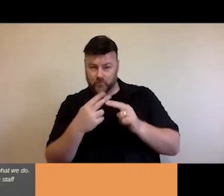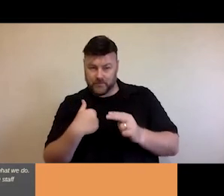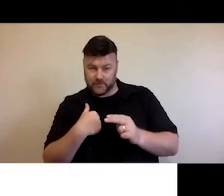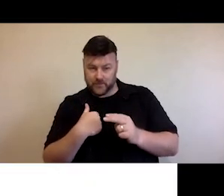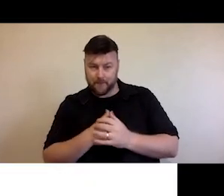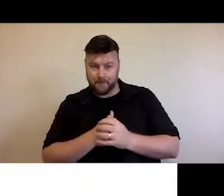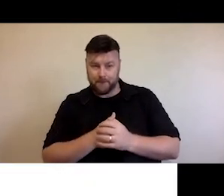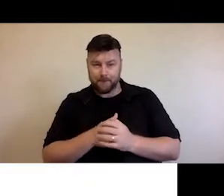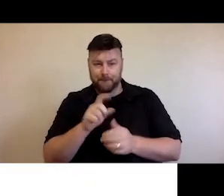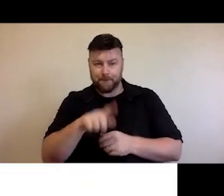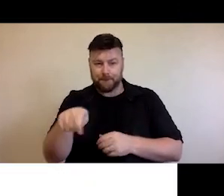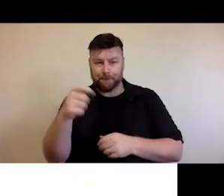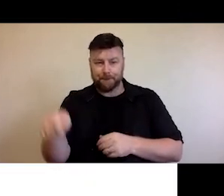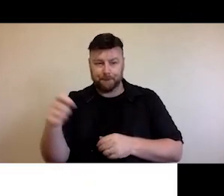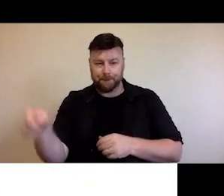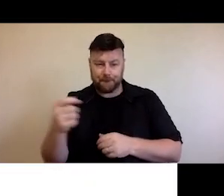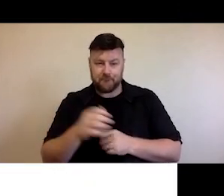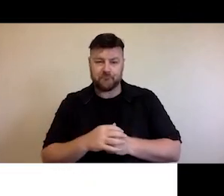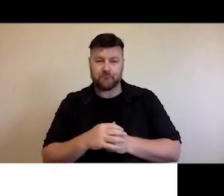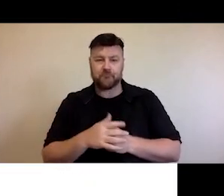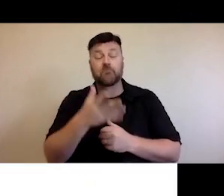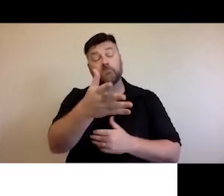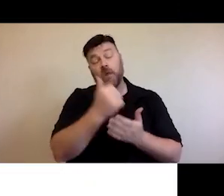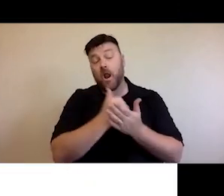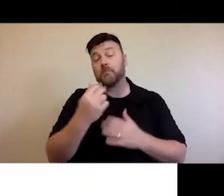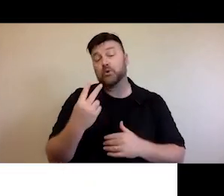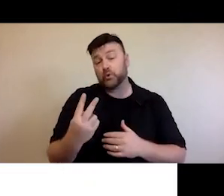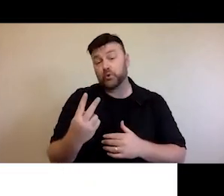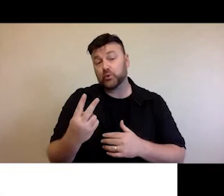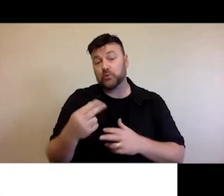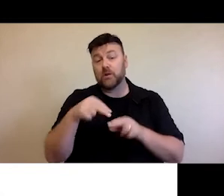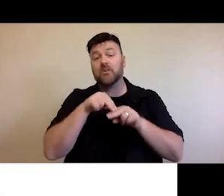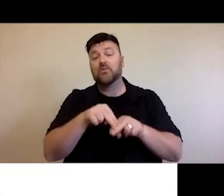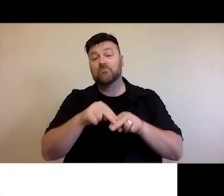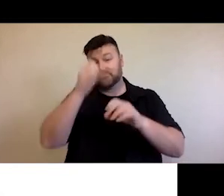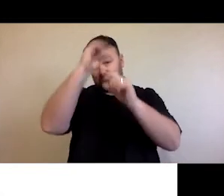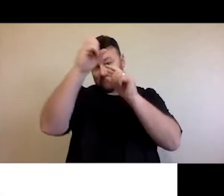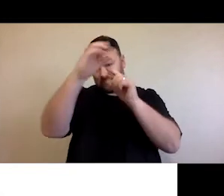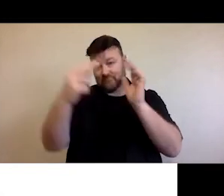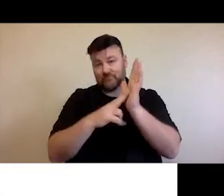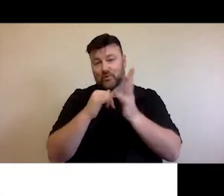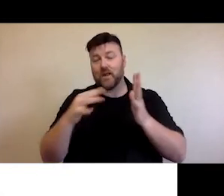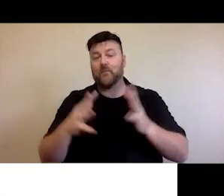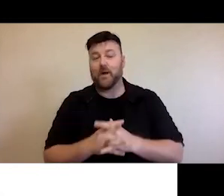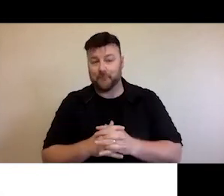I'm going to click through Case Study 2, around Surf Life Saving NSW. That's an introductry slide.